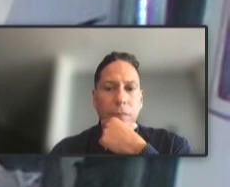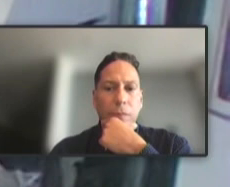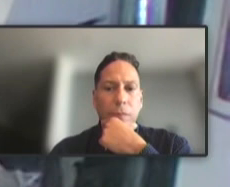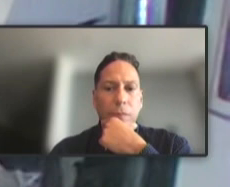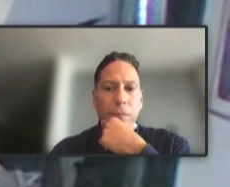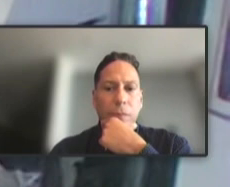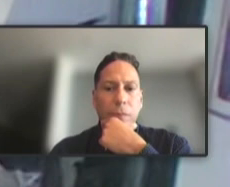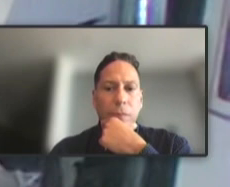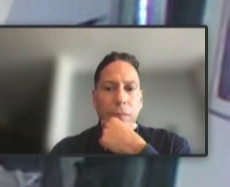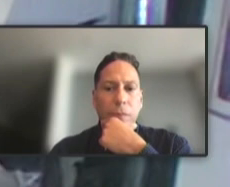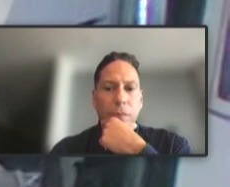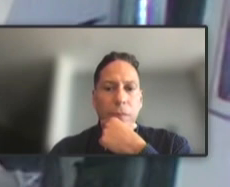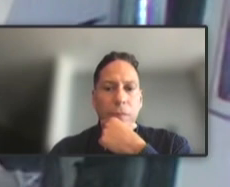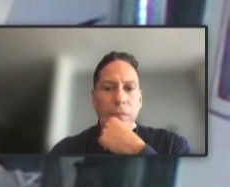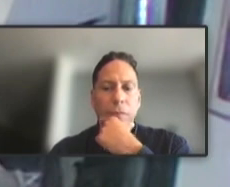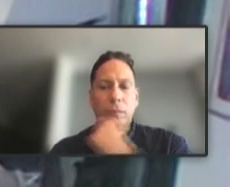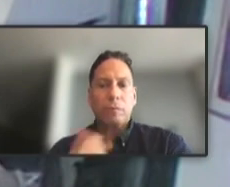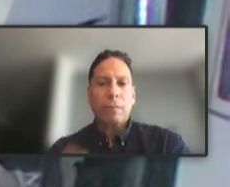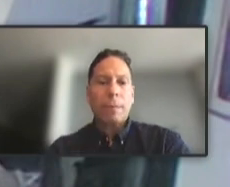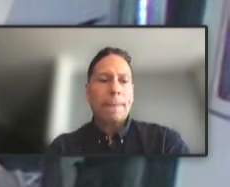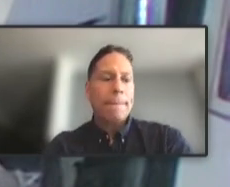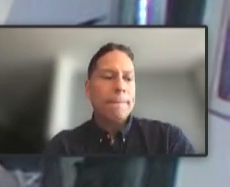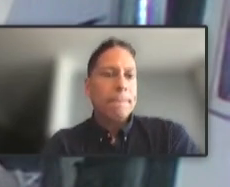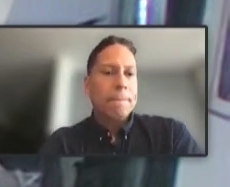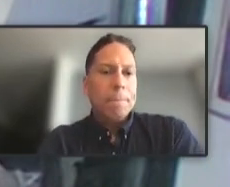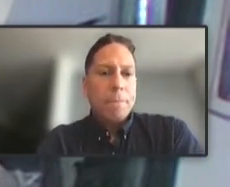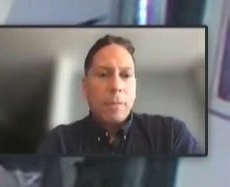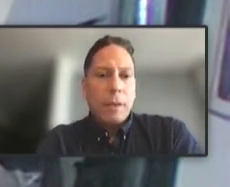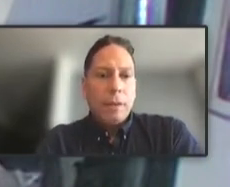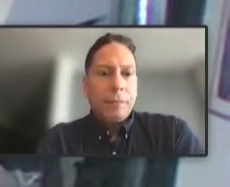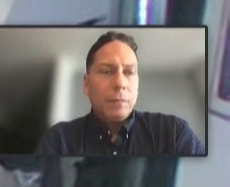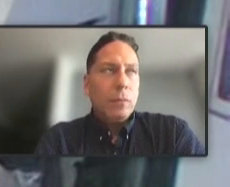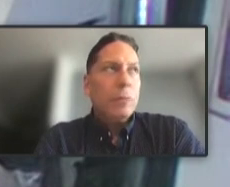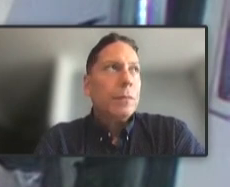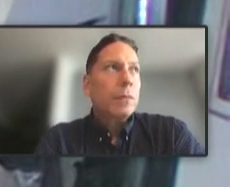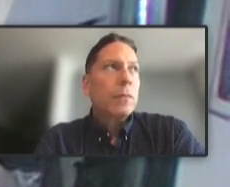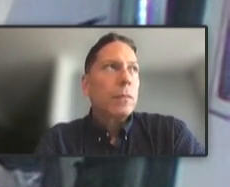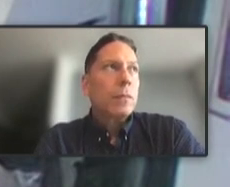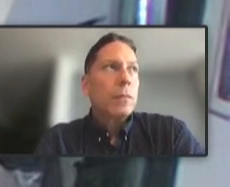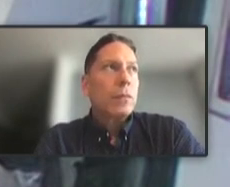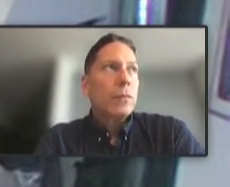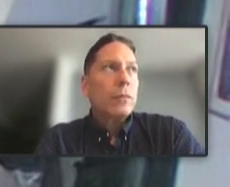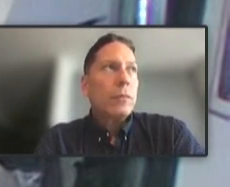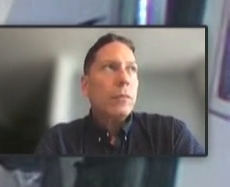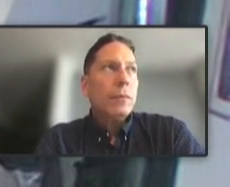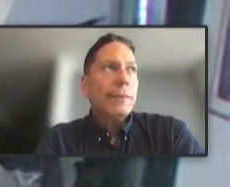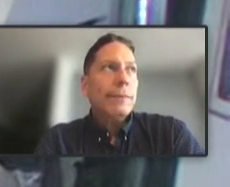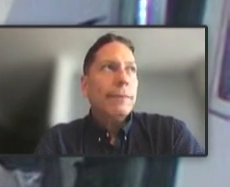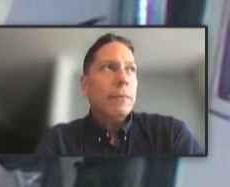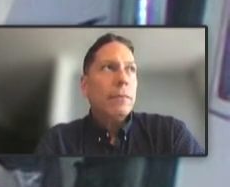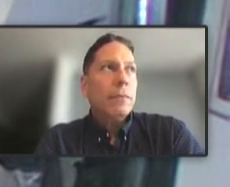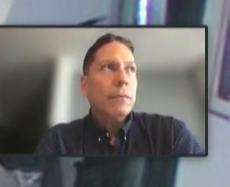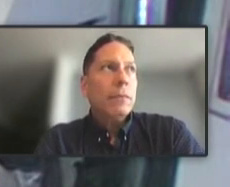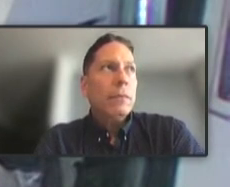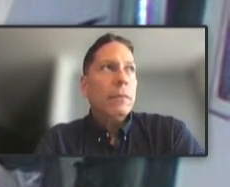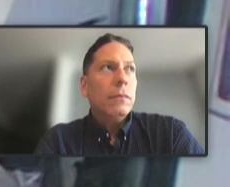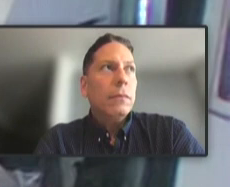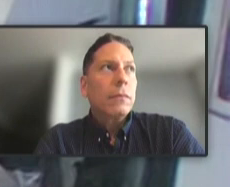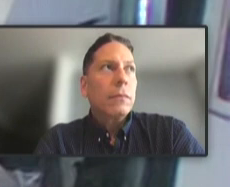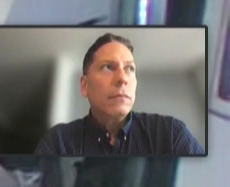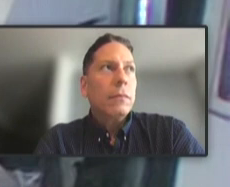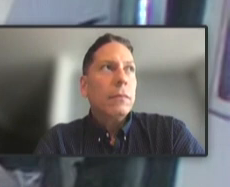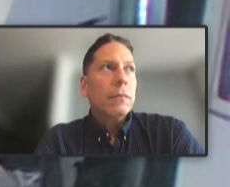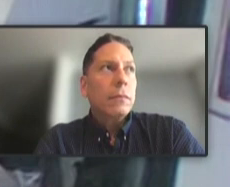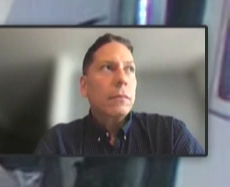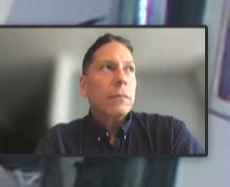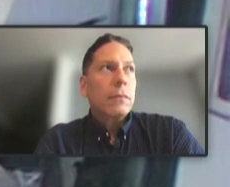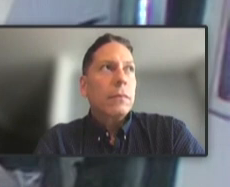Justin said, early on and having that opportunity to identify one's bias is really important.